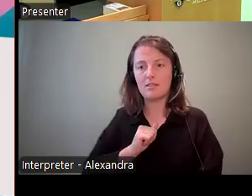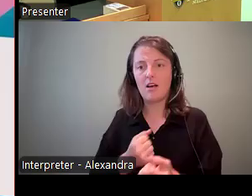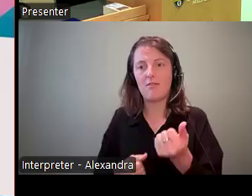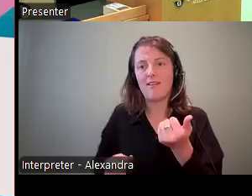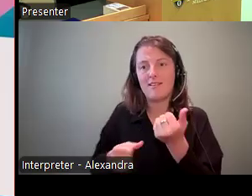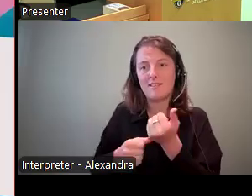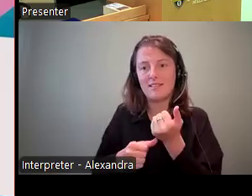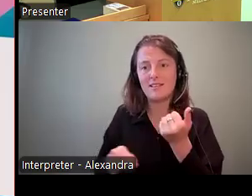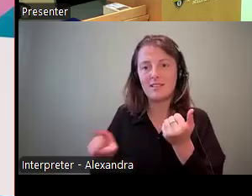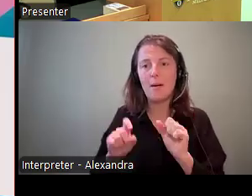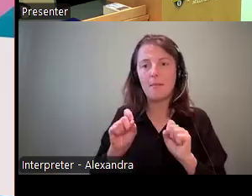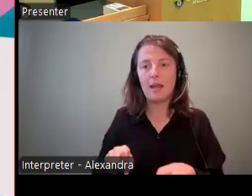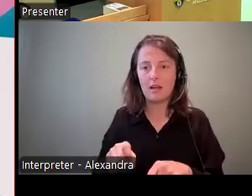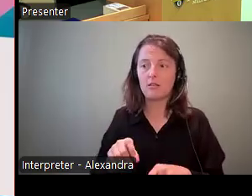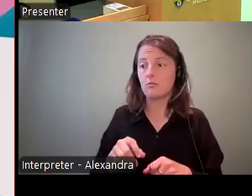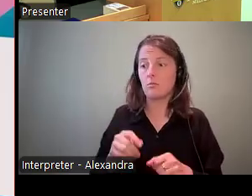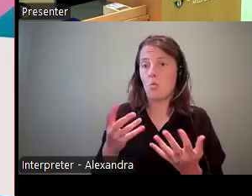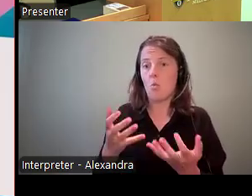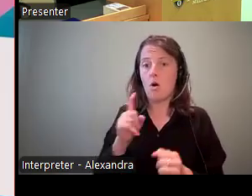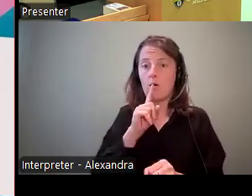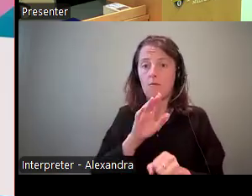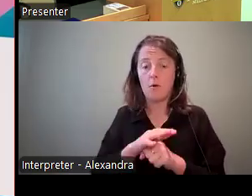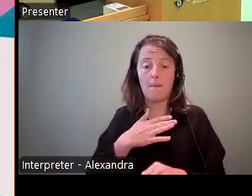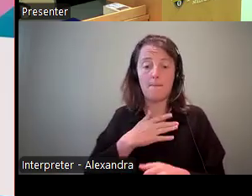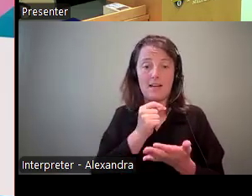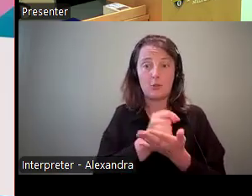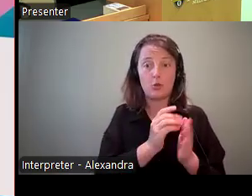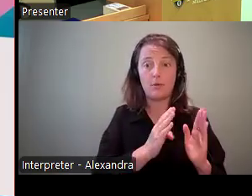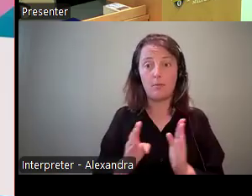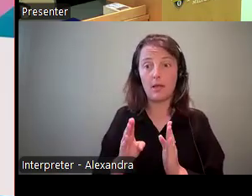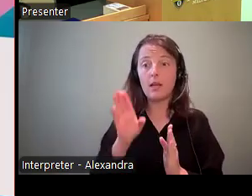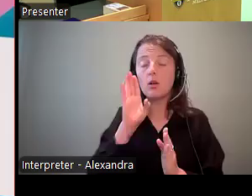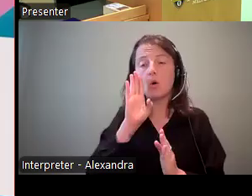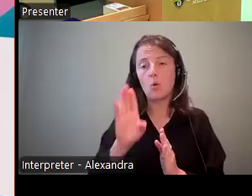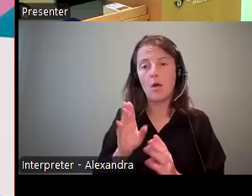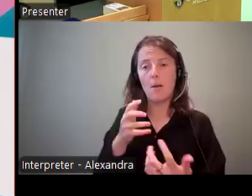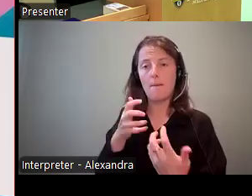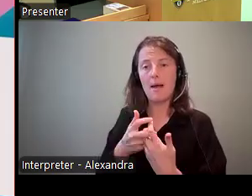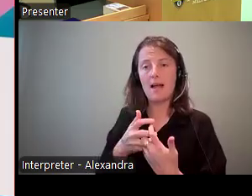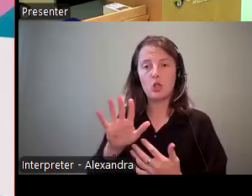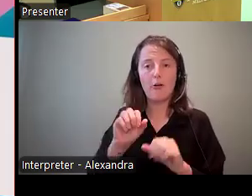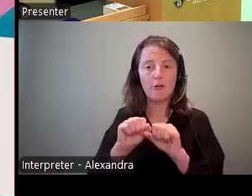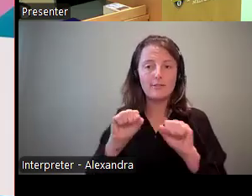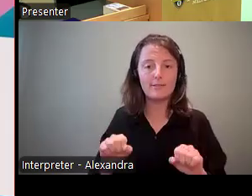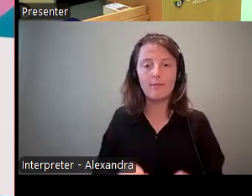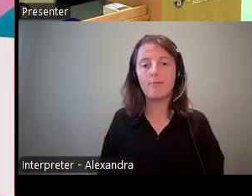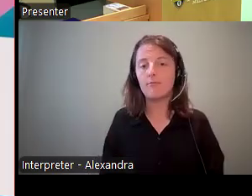plan is aligned with what the person belief system is. Okay. Thank you. Thank you. Yes,